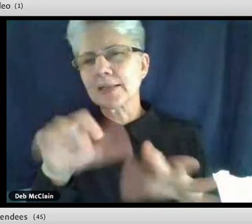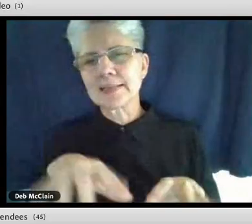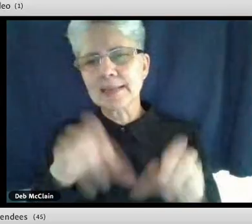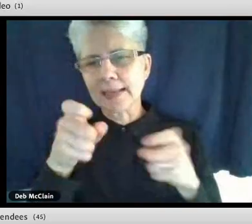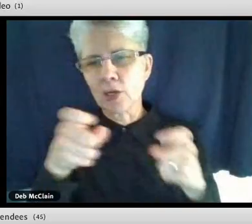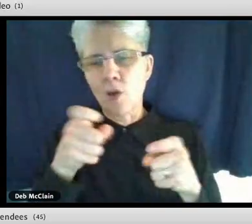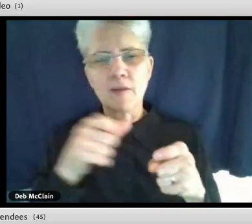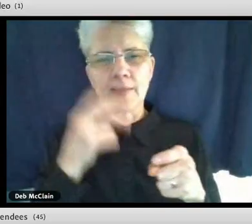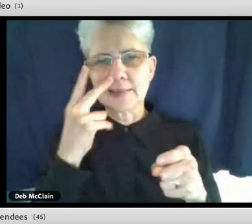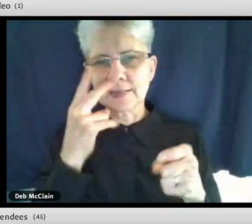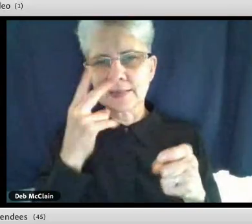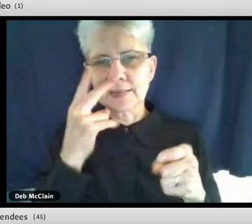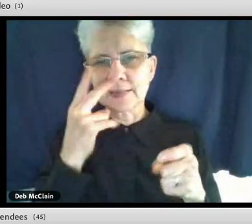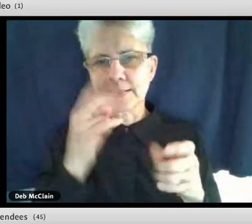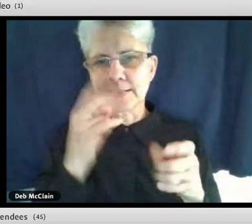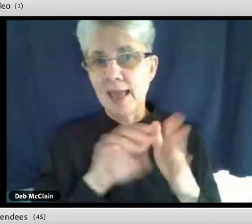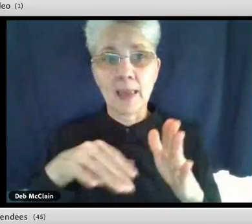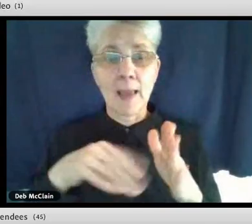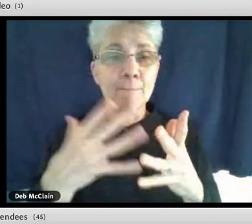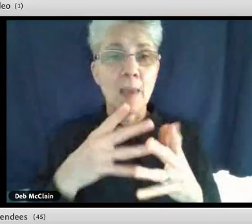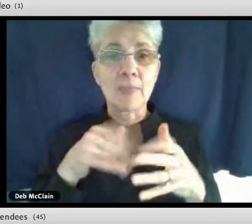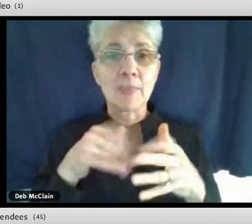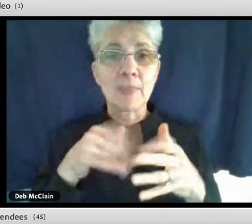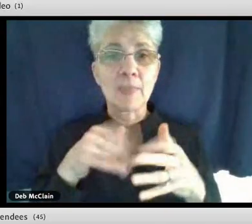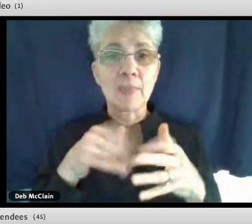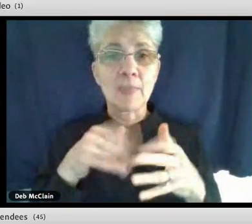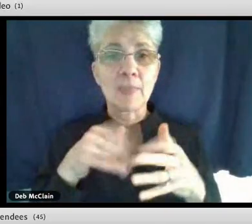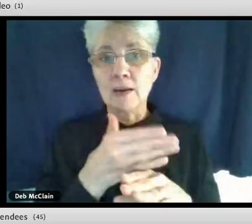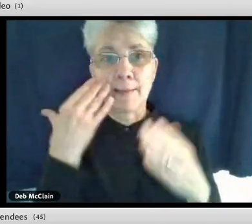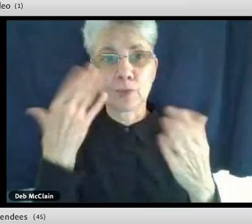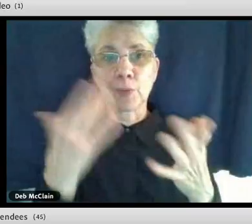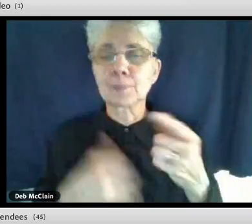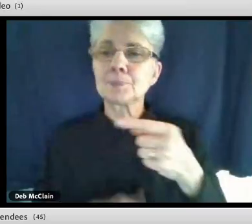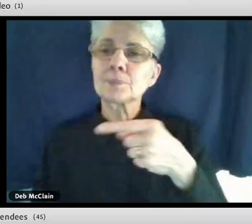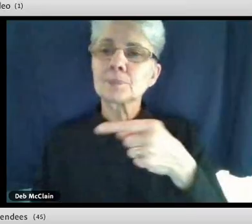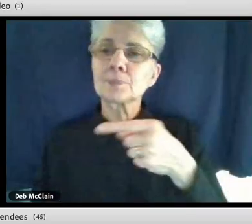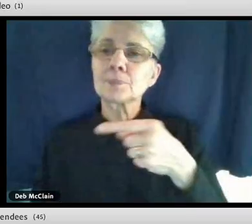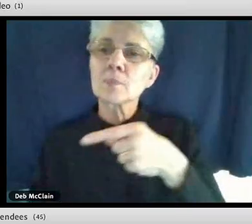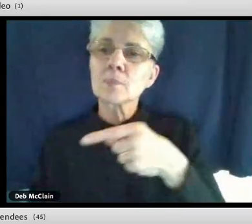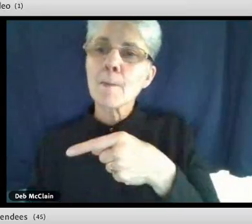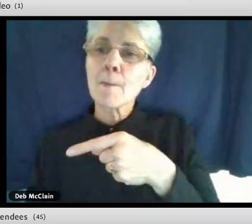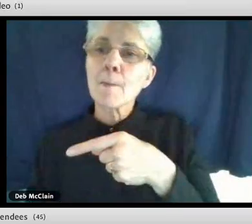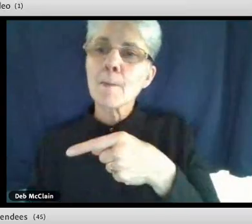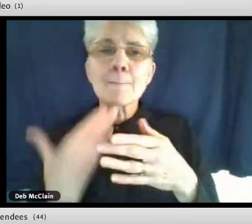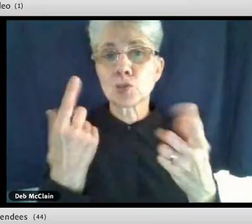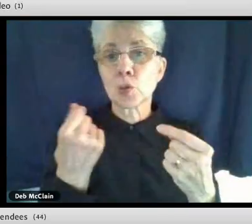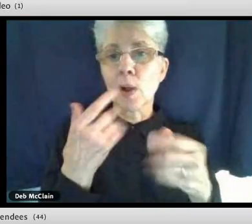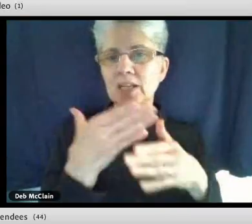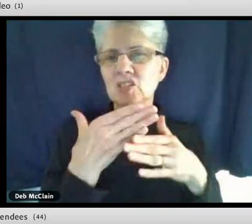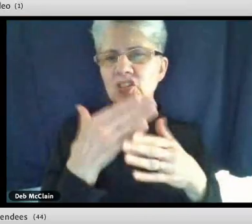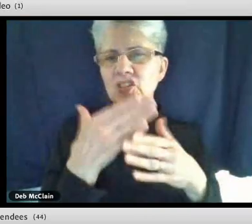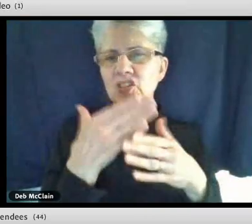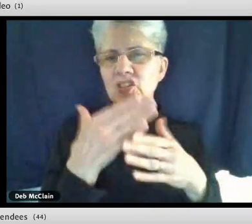Maybe they are still working on it, and then the best thing we can do is share facts about COVID-19.